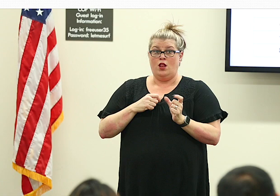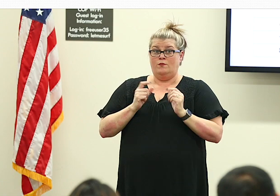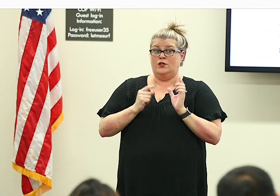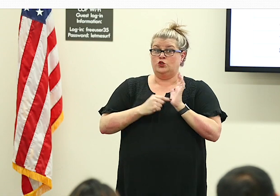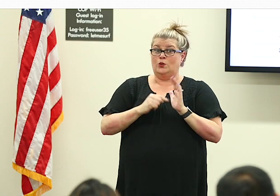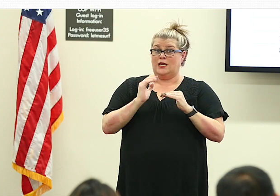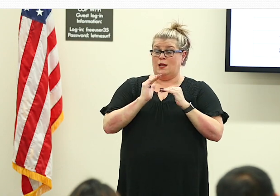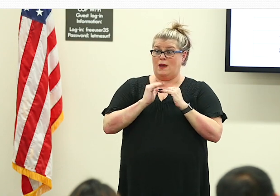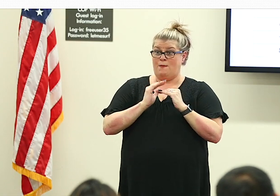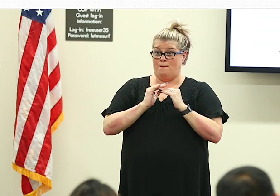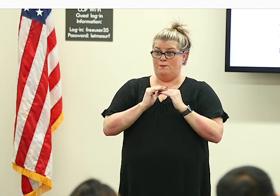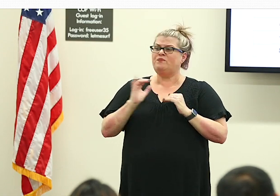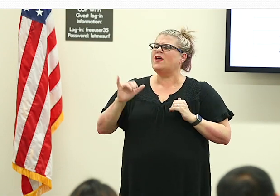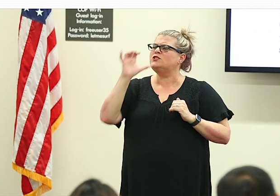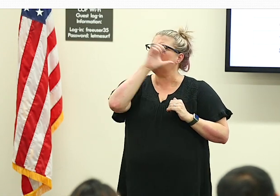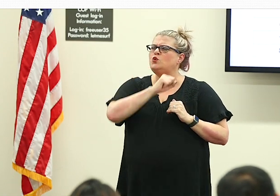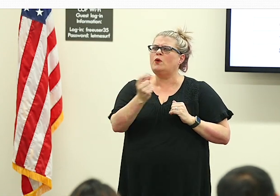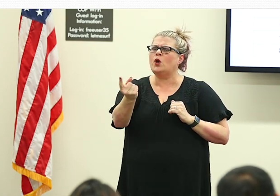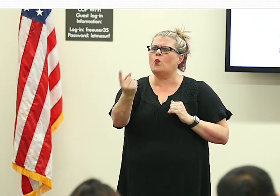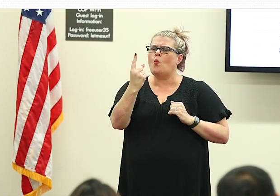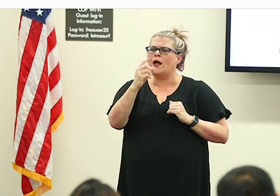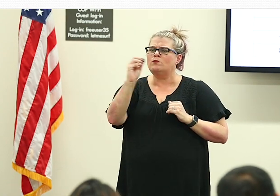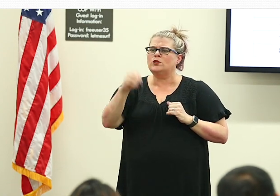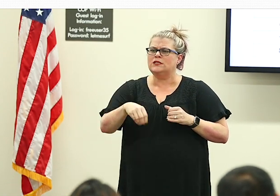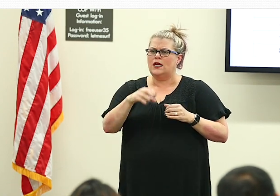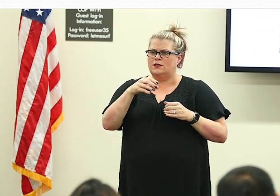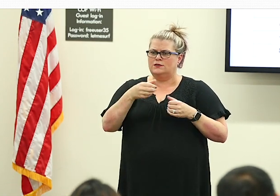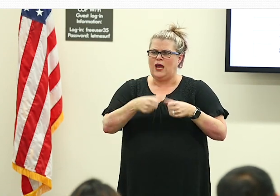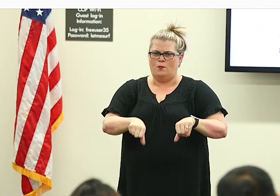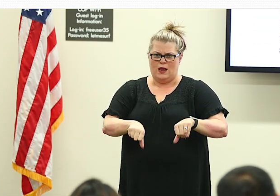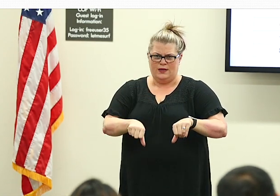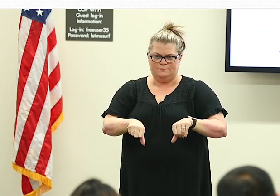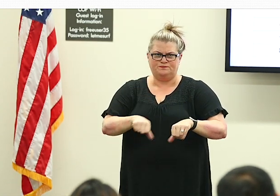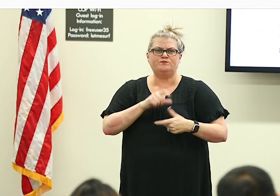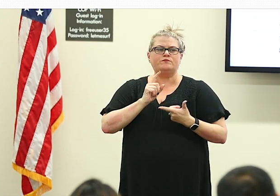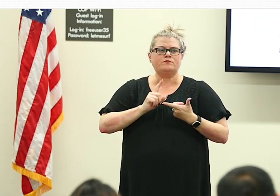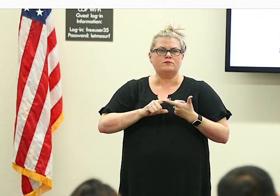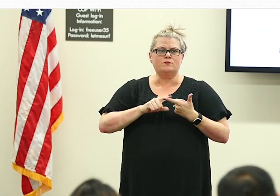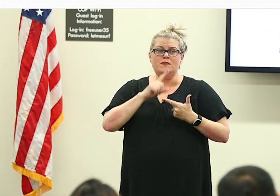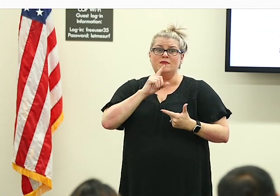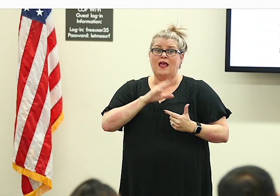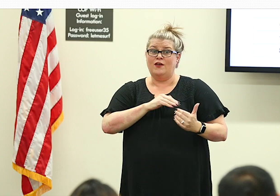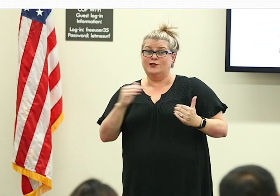That's assuming that there's only a 1% down payment. And then there's a maximum income requirement,